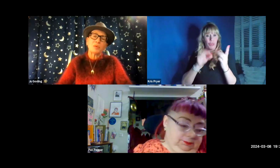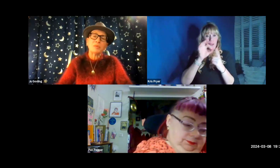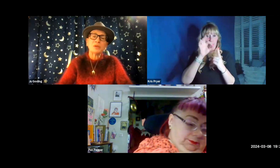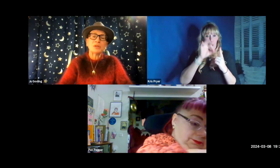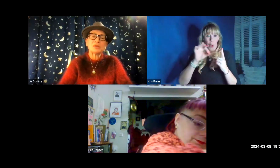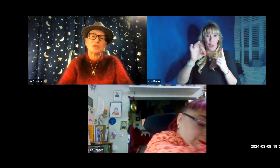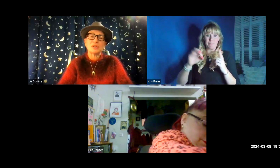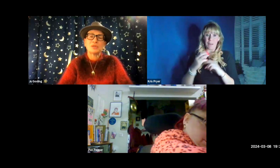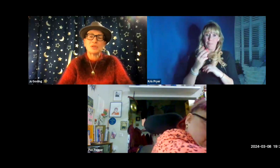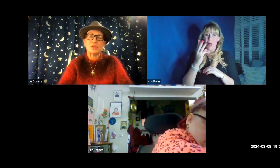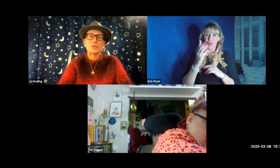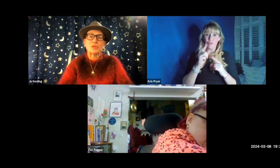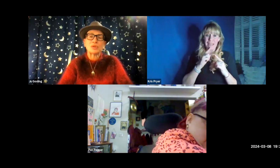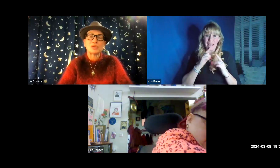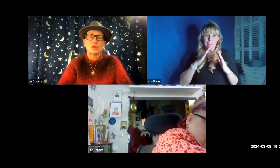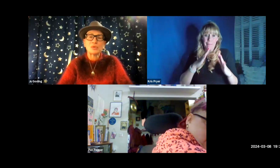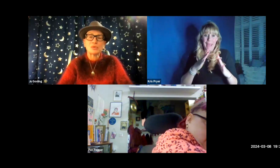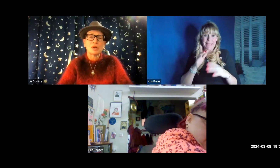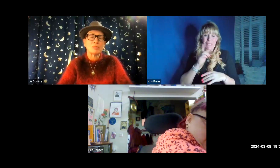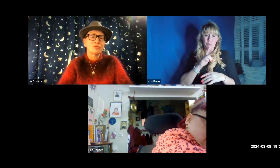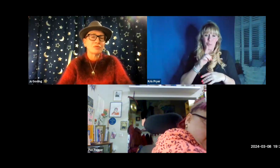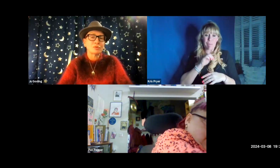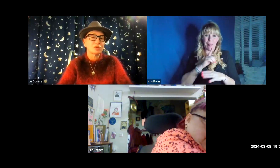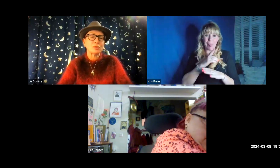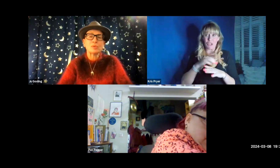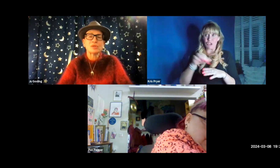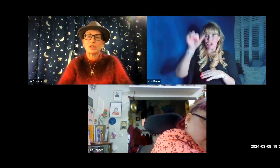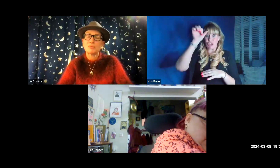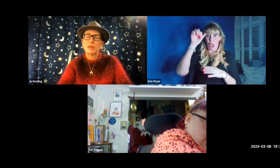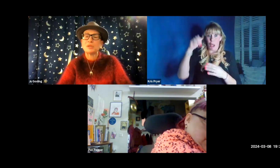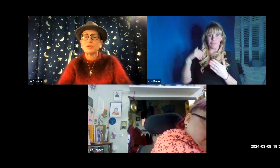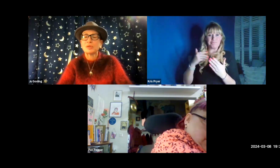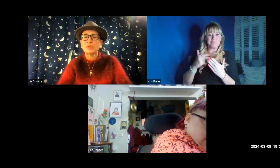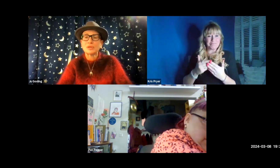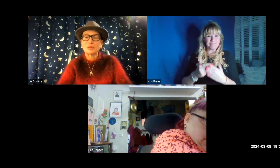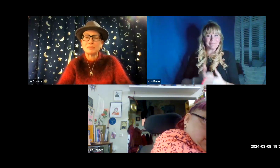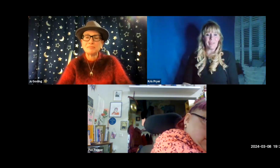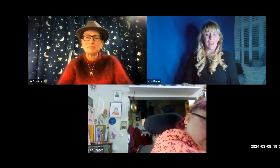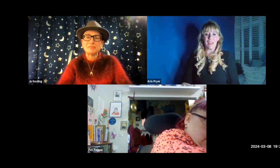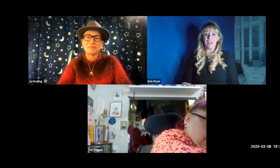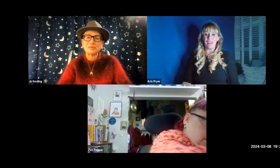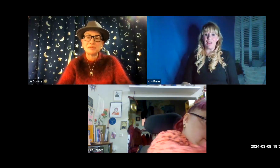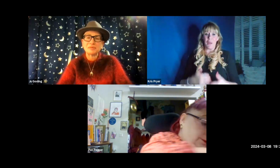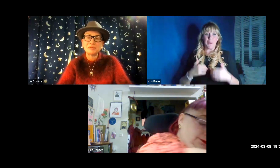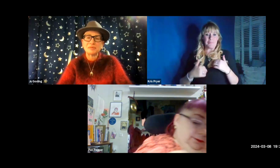some amazing women she has known. I am thrilled to have Penny with us.